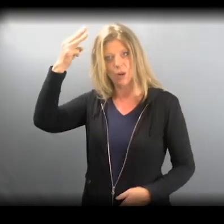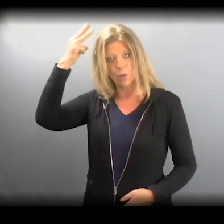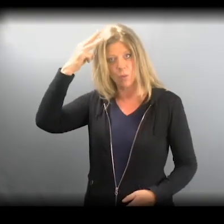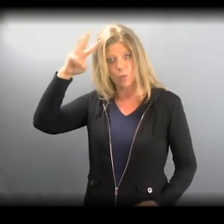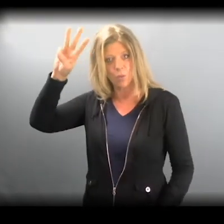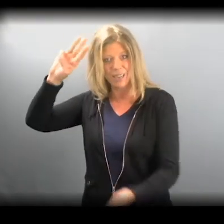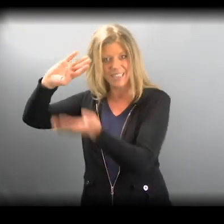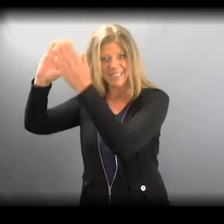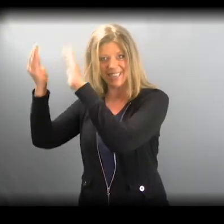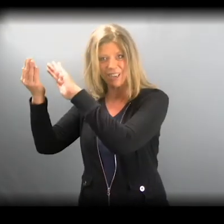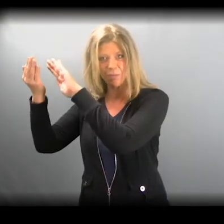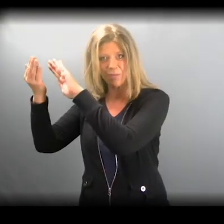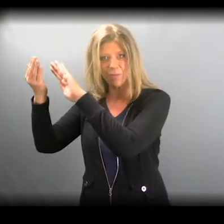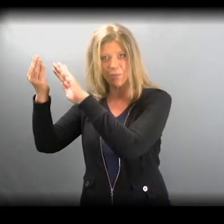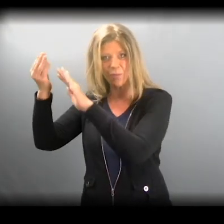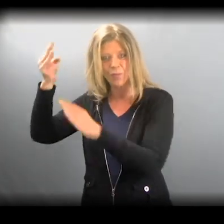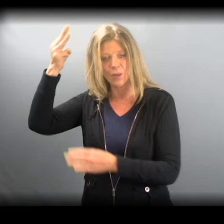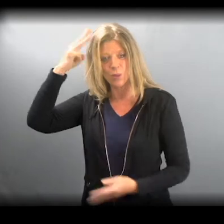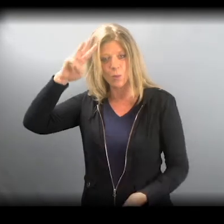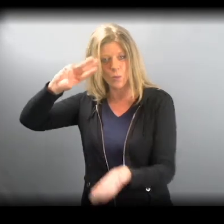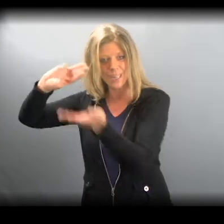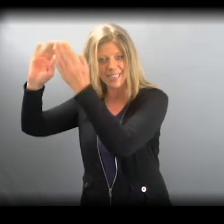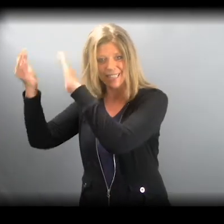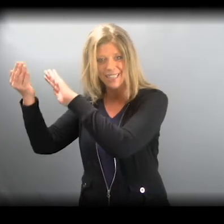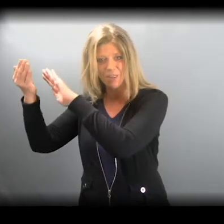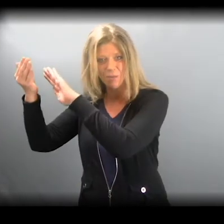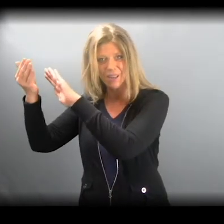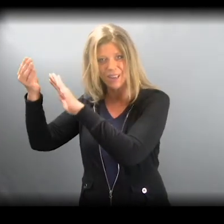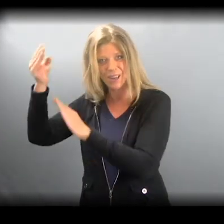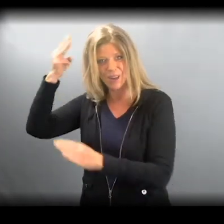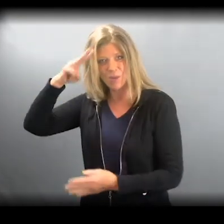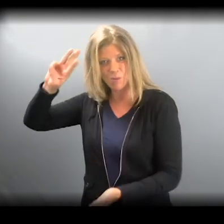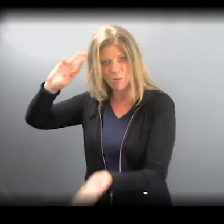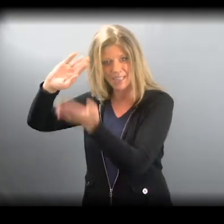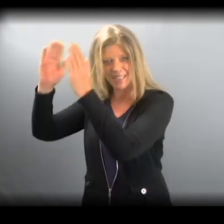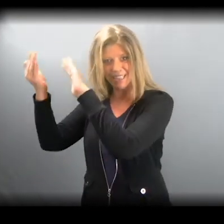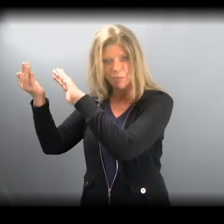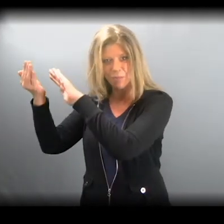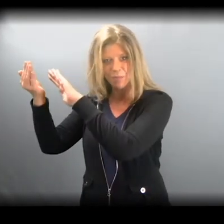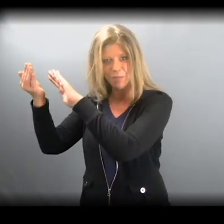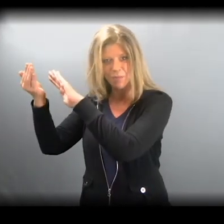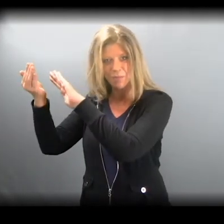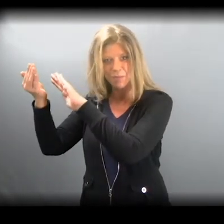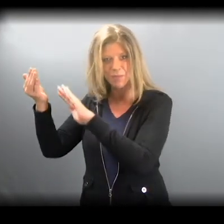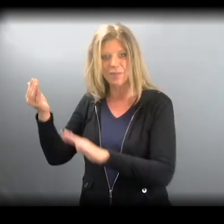WISDOM